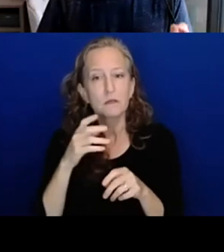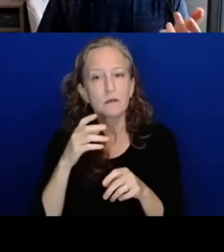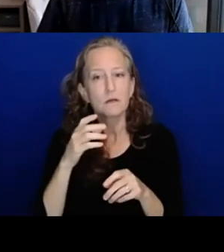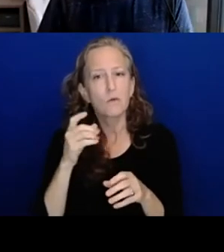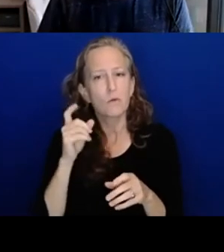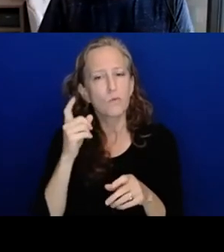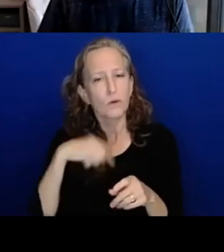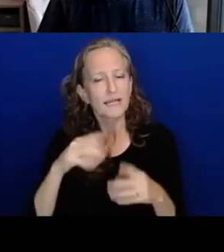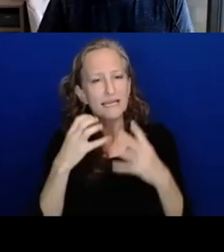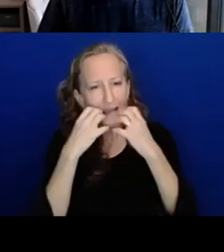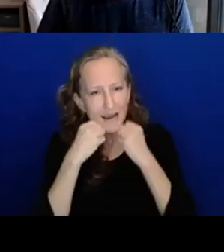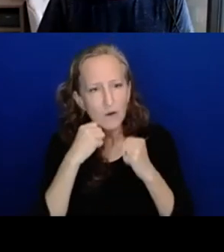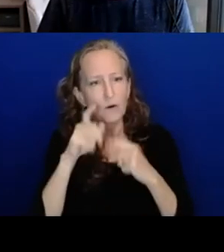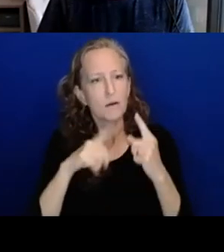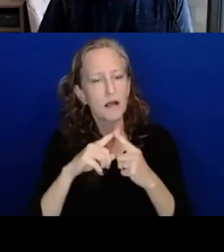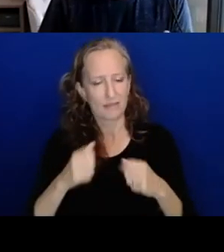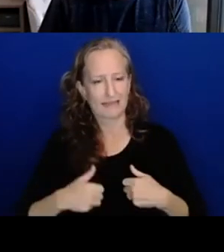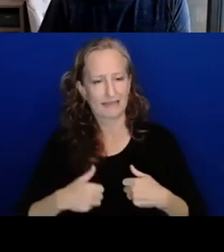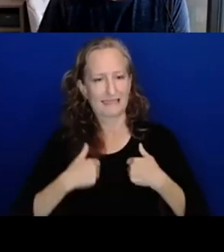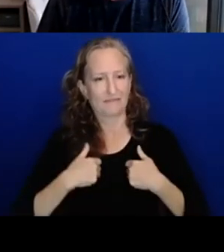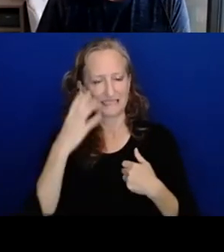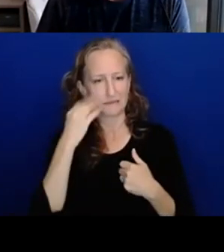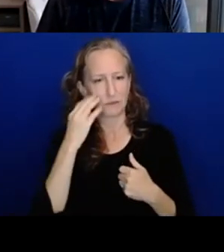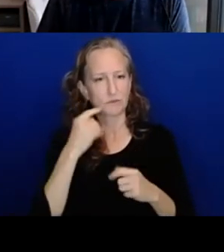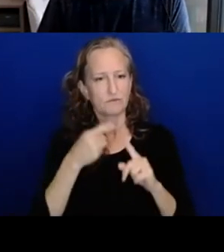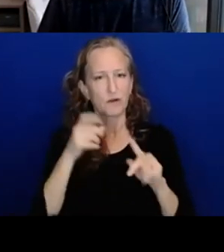the lived experience of the people around you. Particularly the people you're supporting